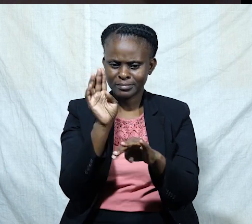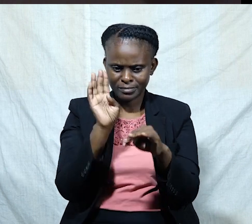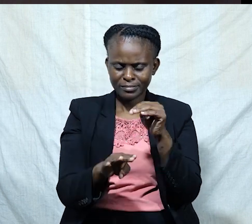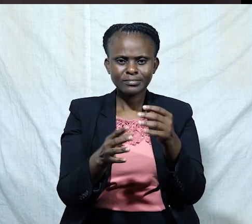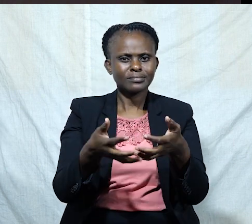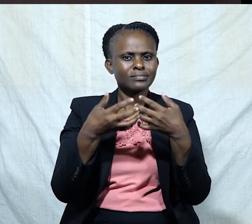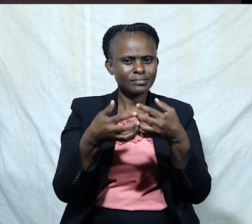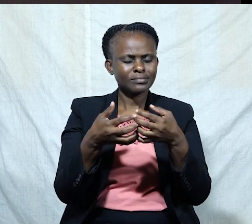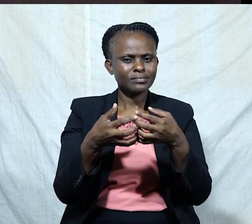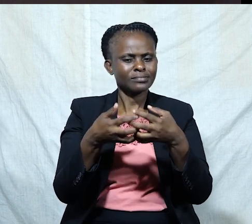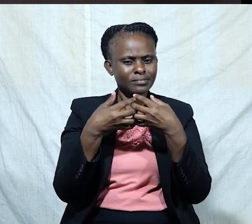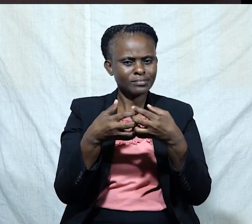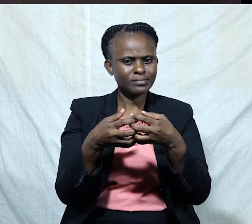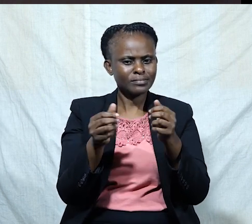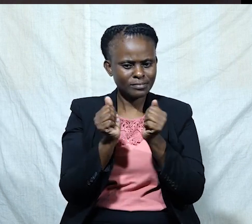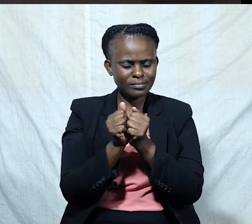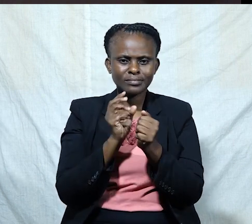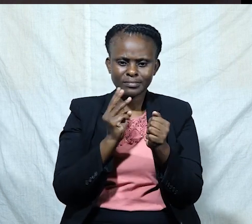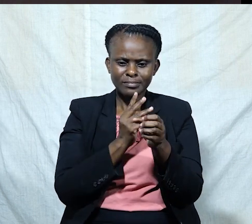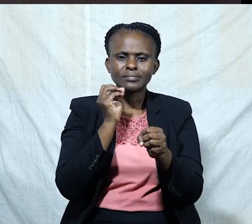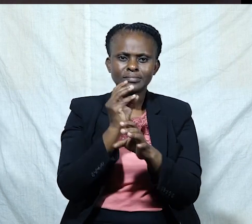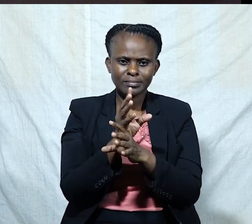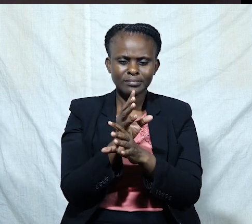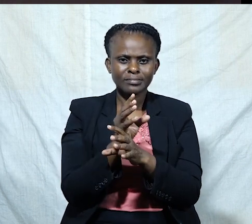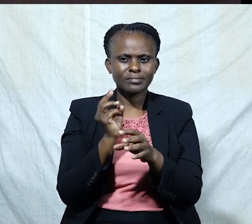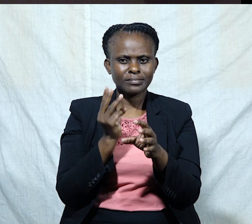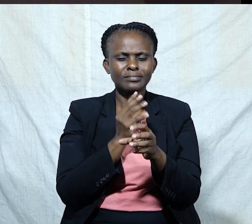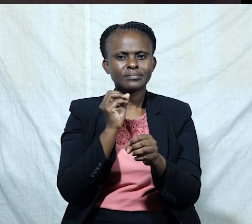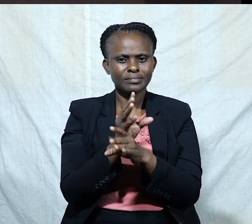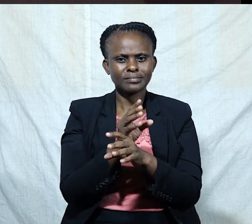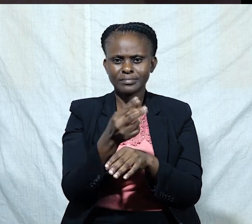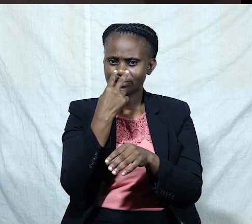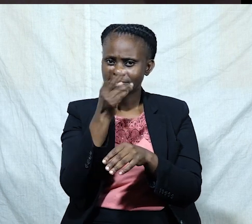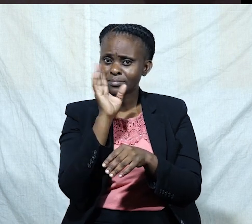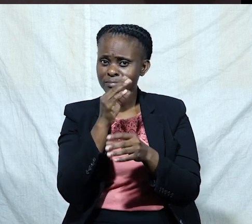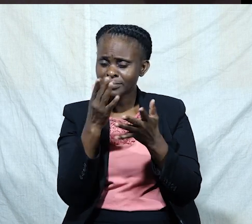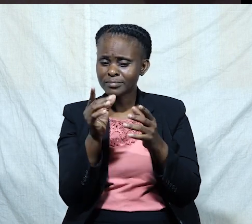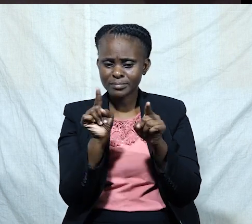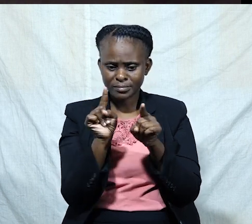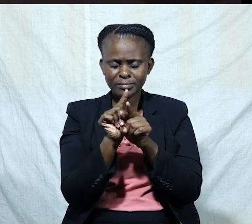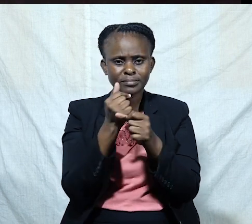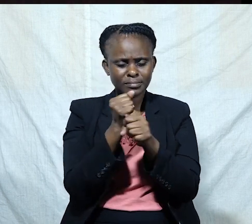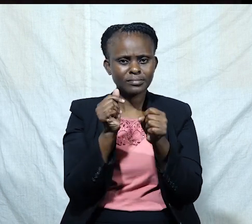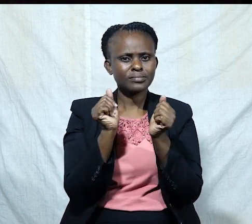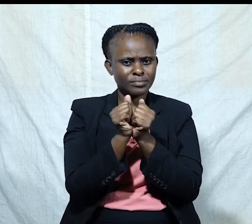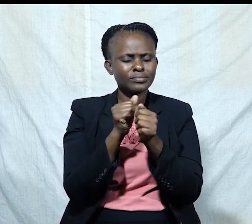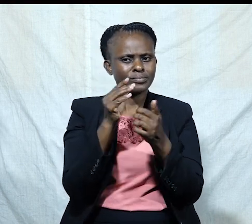the engineering factors we had already looked at and dealt with in theory.